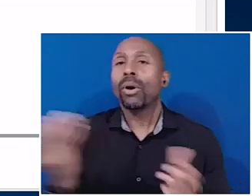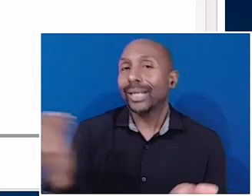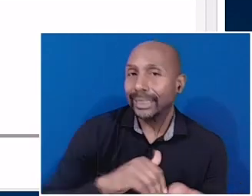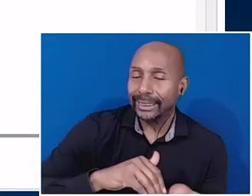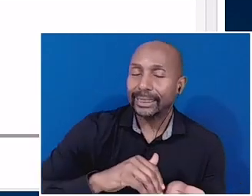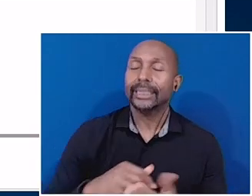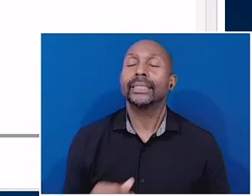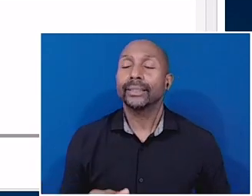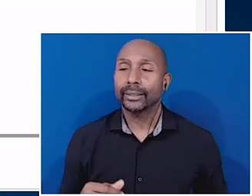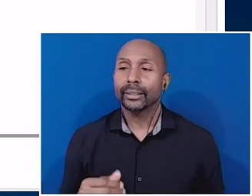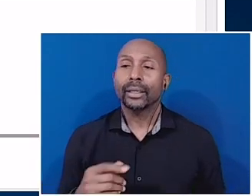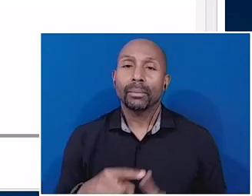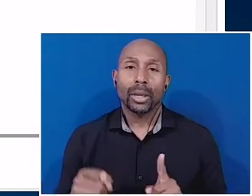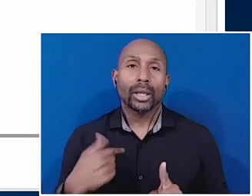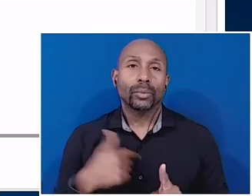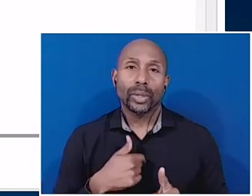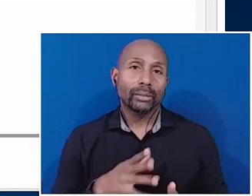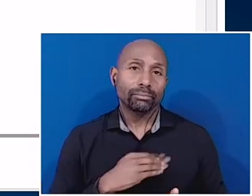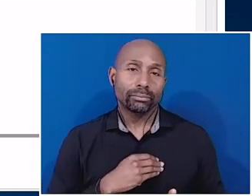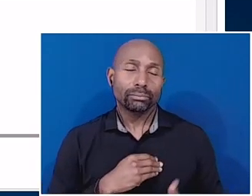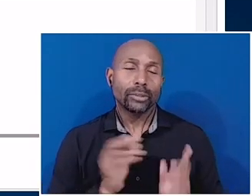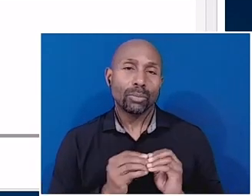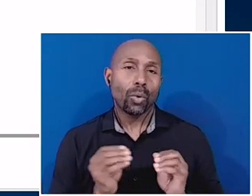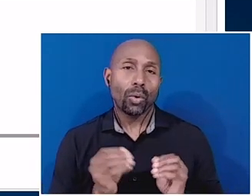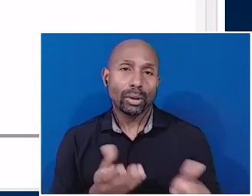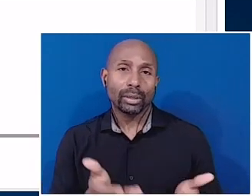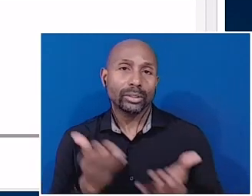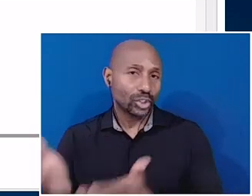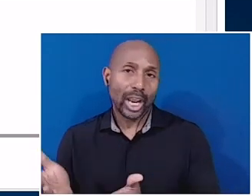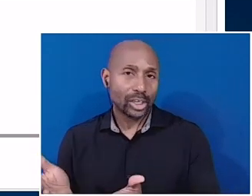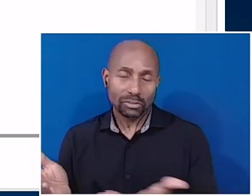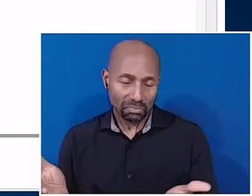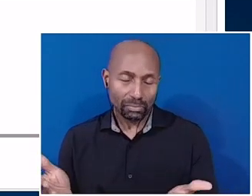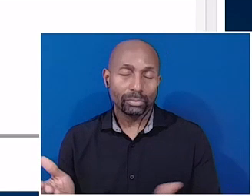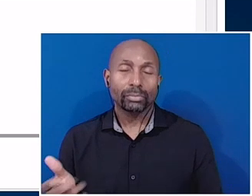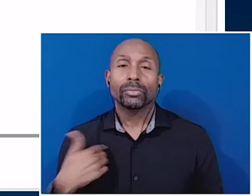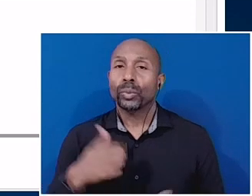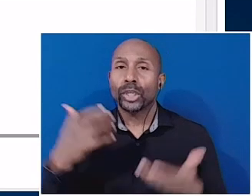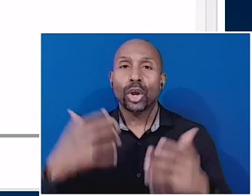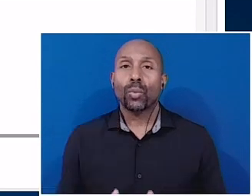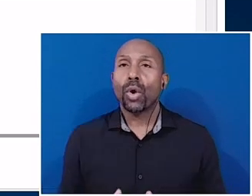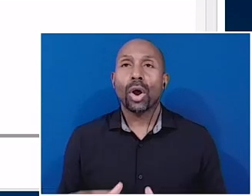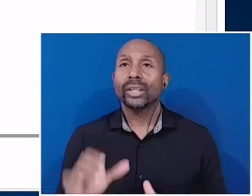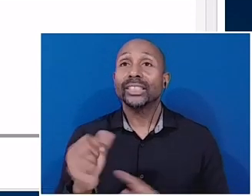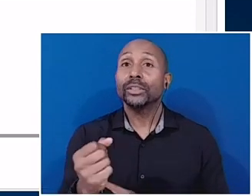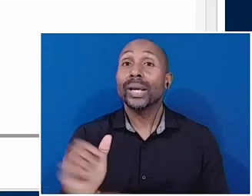additional suggestions, but we just don't want it to be a case where during a